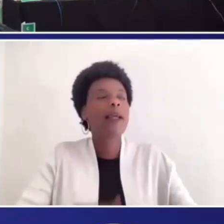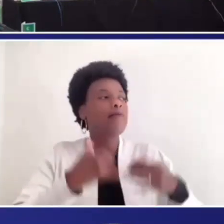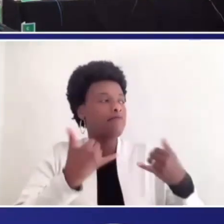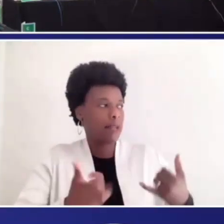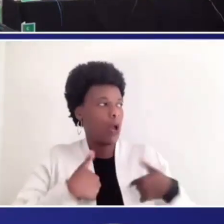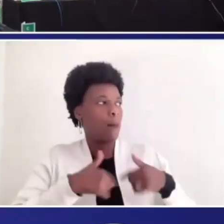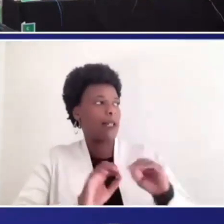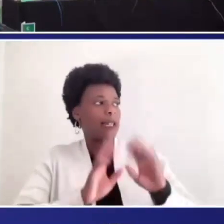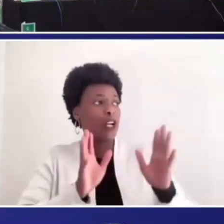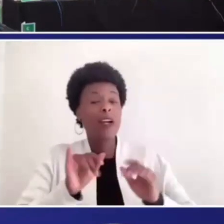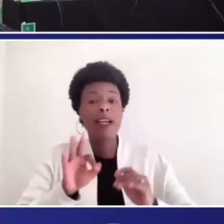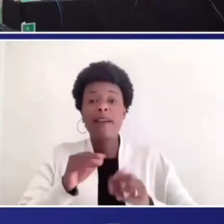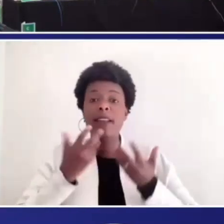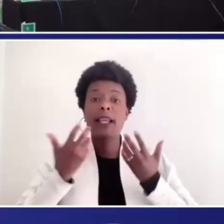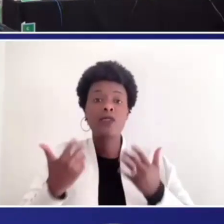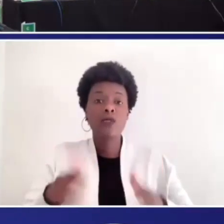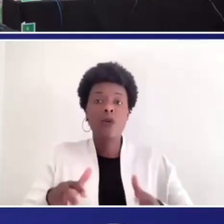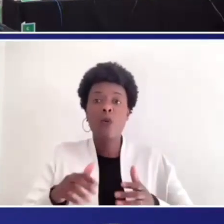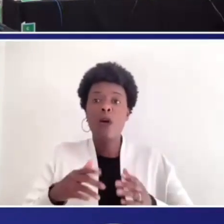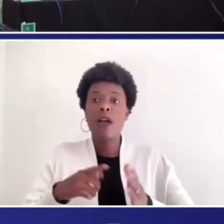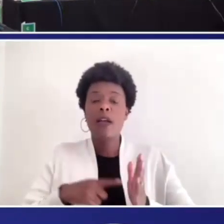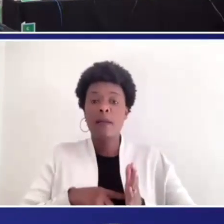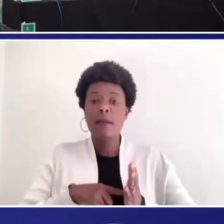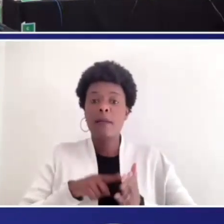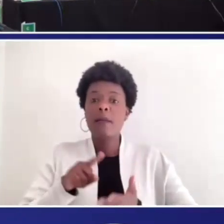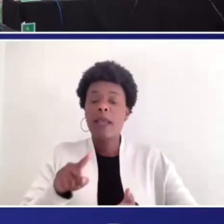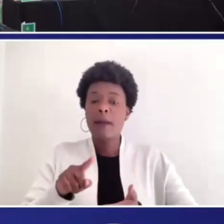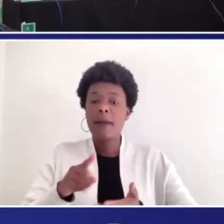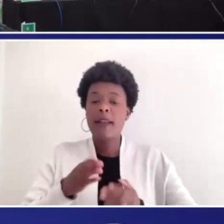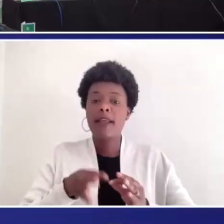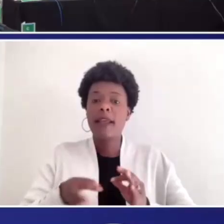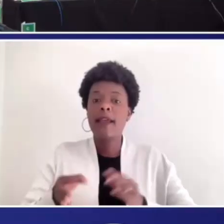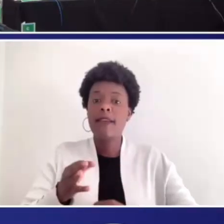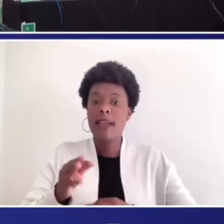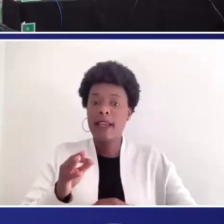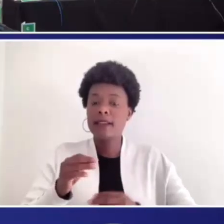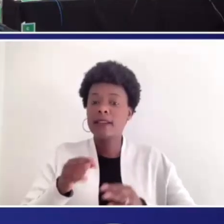If they do not want their payment advanced, whether they're on autopay or not,